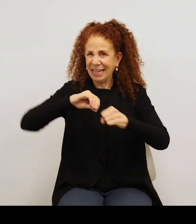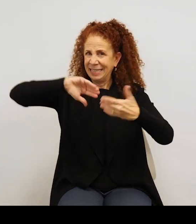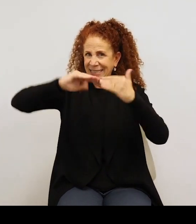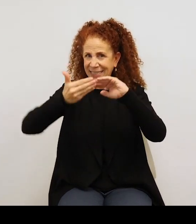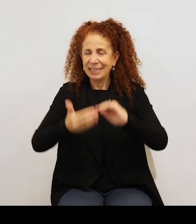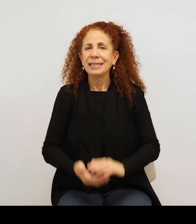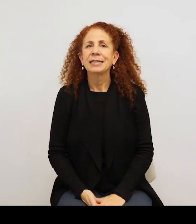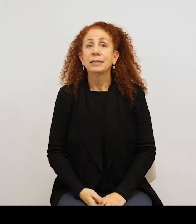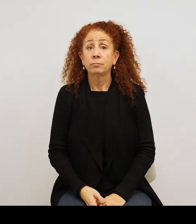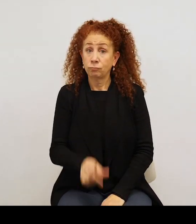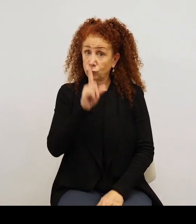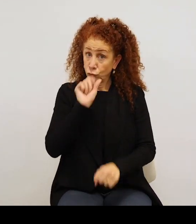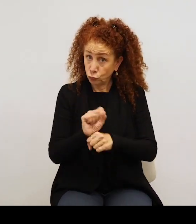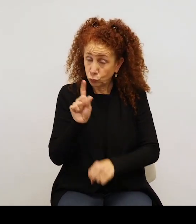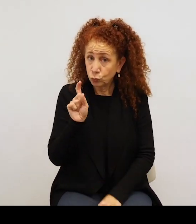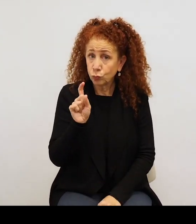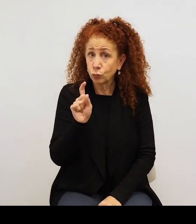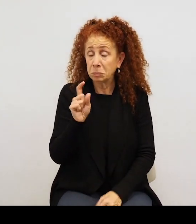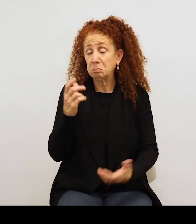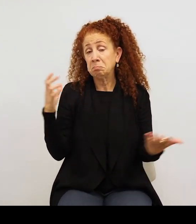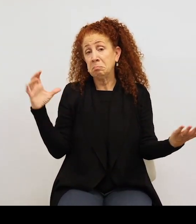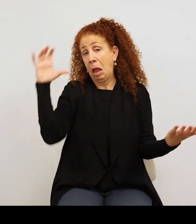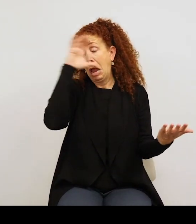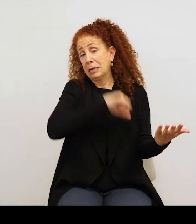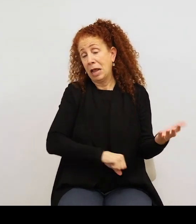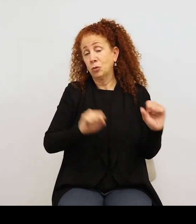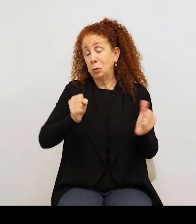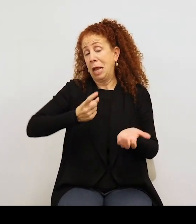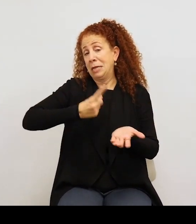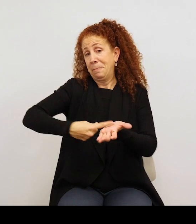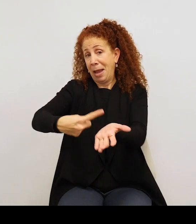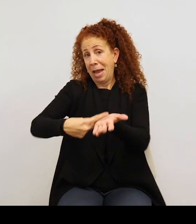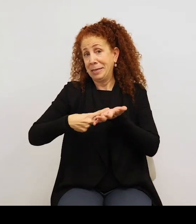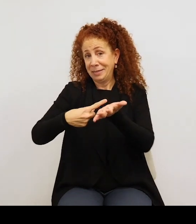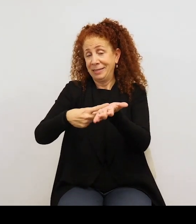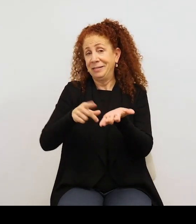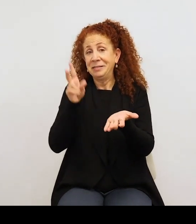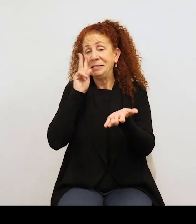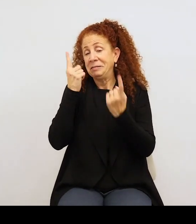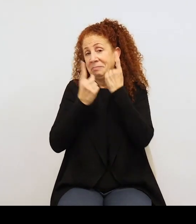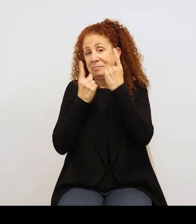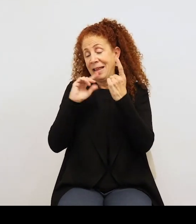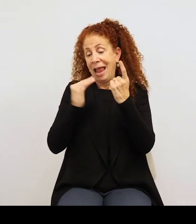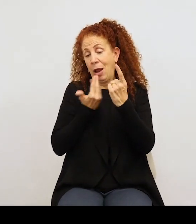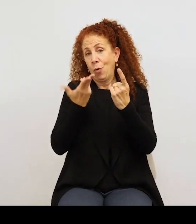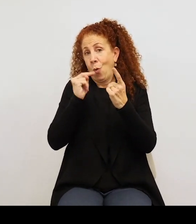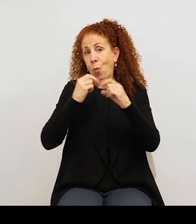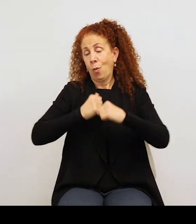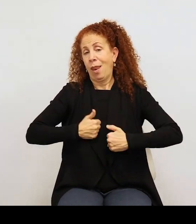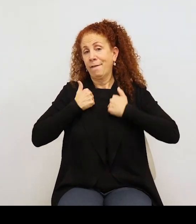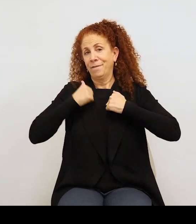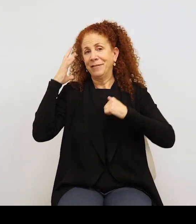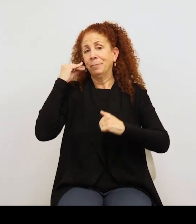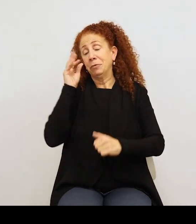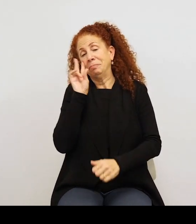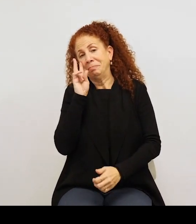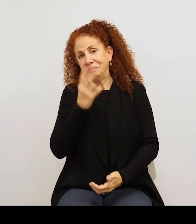If that's really so, I guess we can debate that and think about our own life experiences.